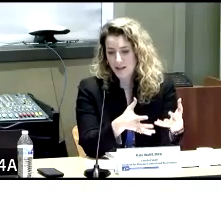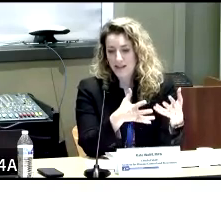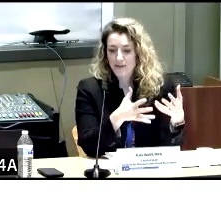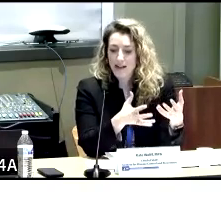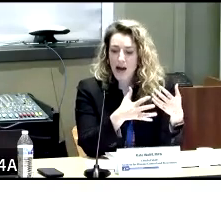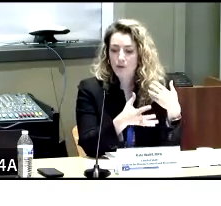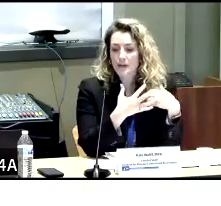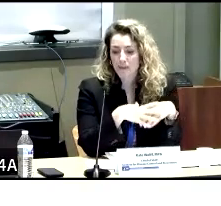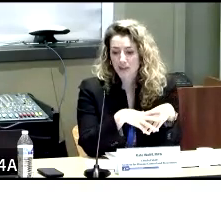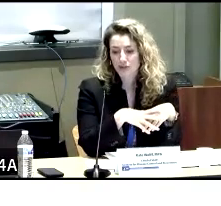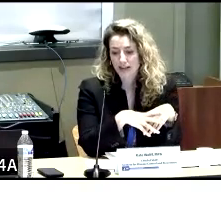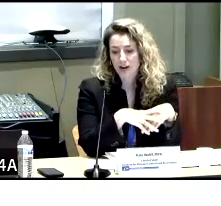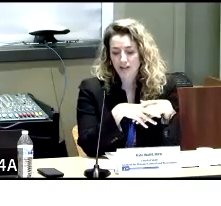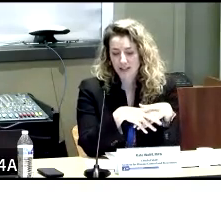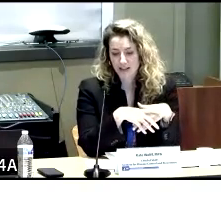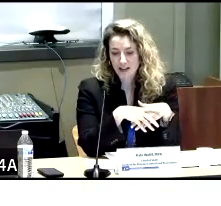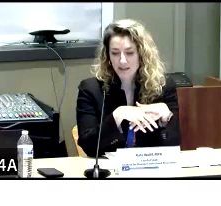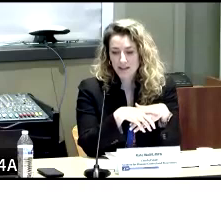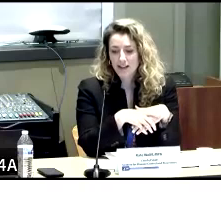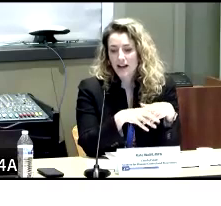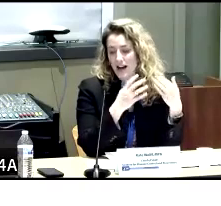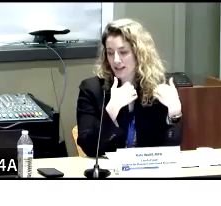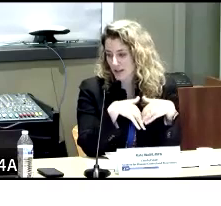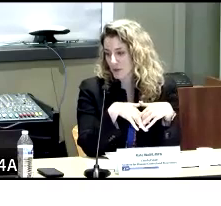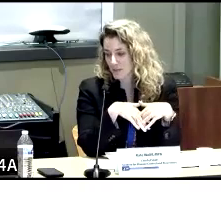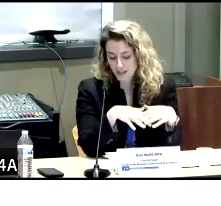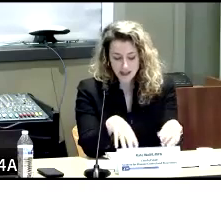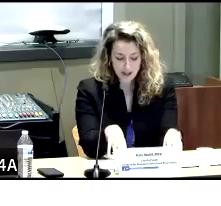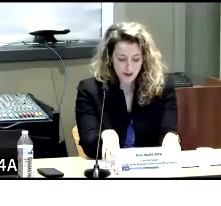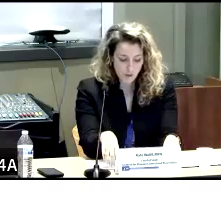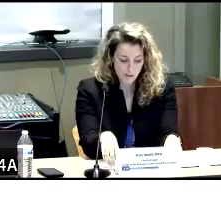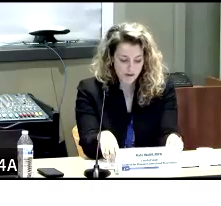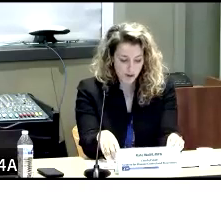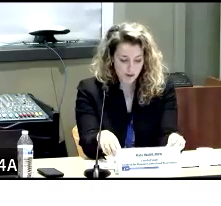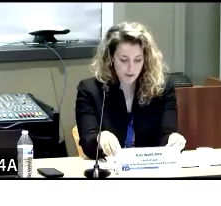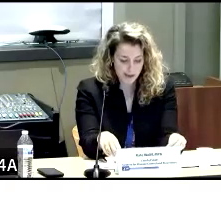And then how are we measuring our success and implementing what we've learned from that?